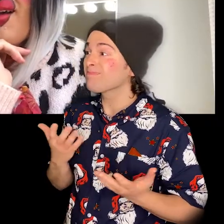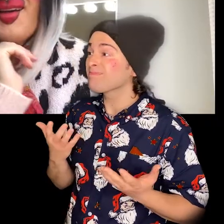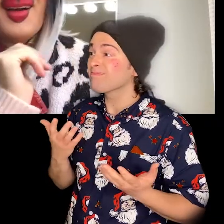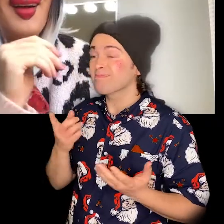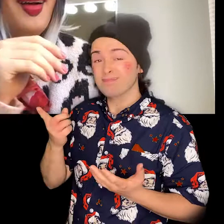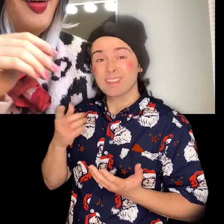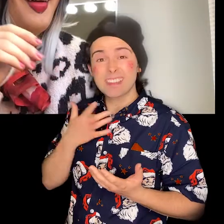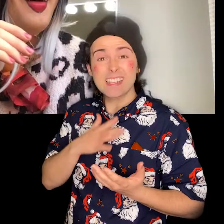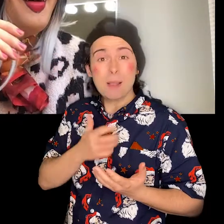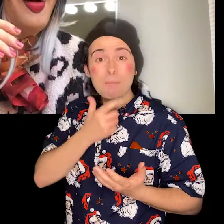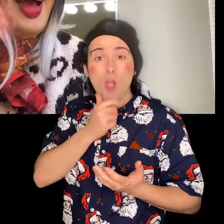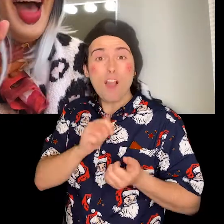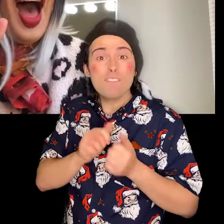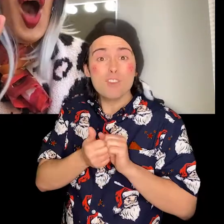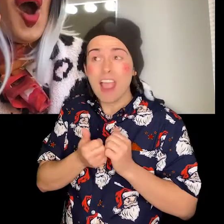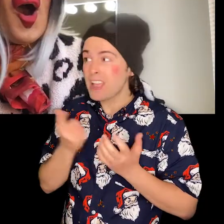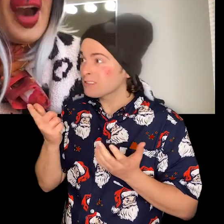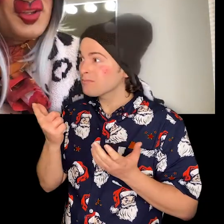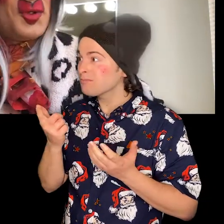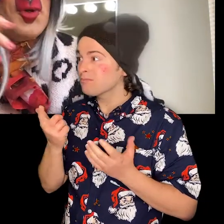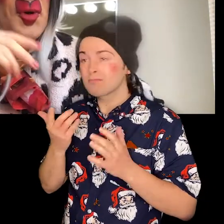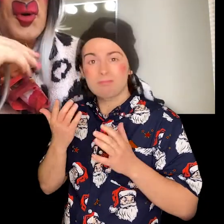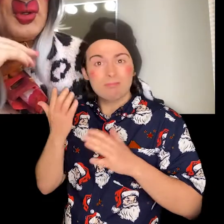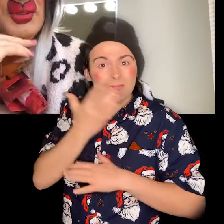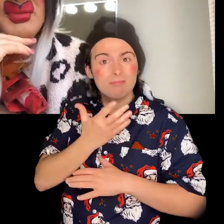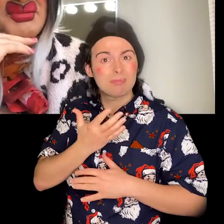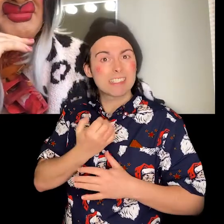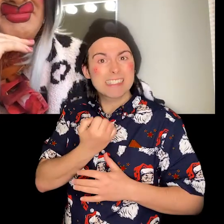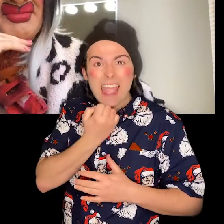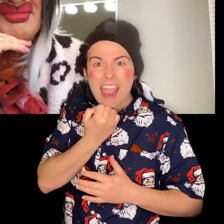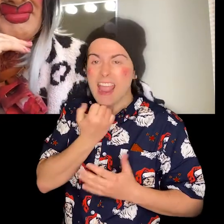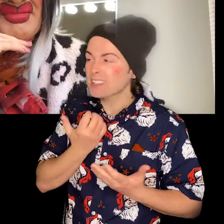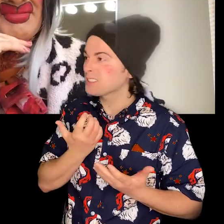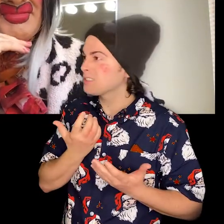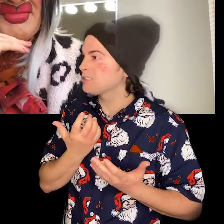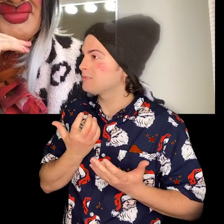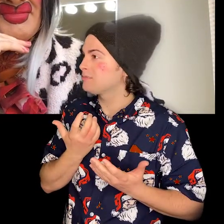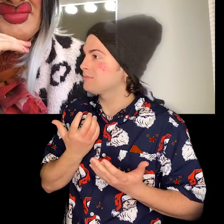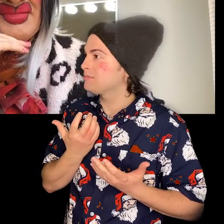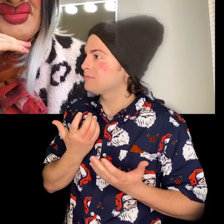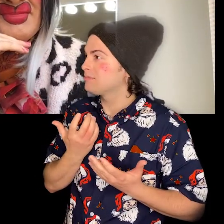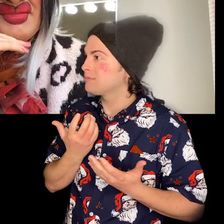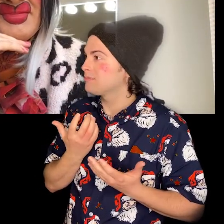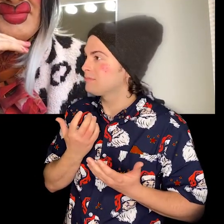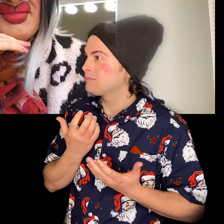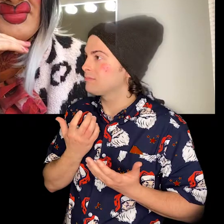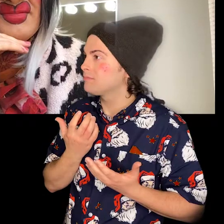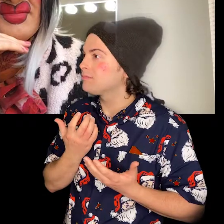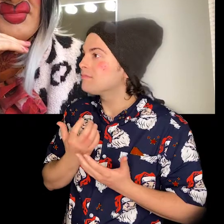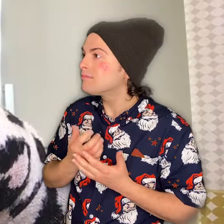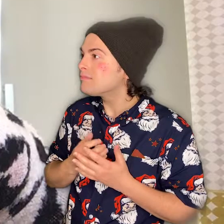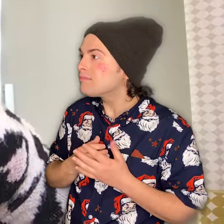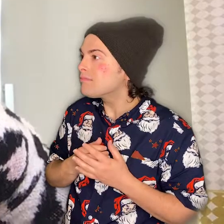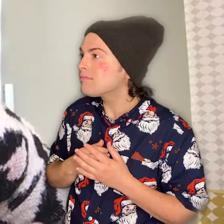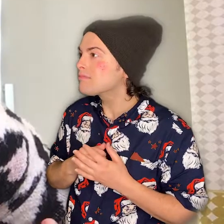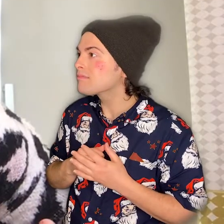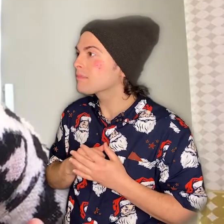someone else to occupy your time Senga - Oh I don’t know Cyndi – When was the last time you were on a date? Senga – It was Brian’s daddy god rest his soul